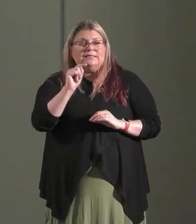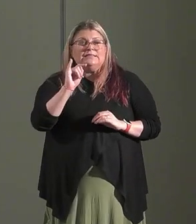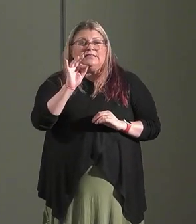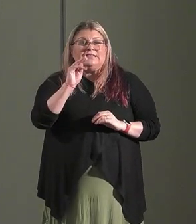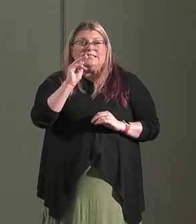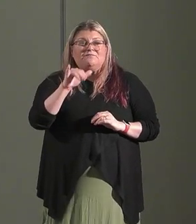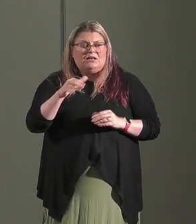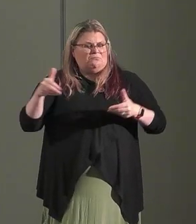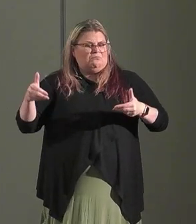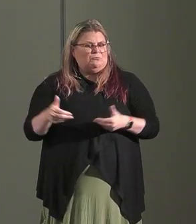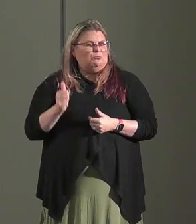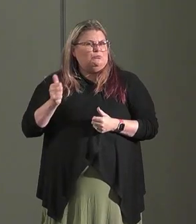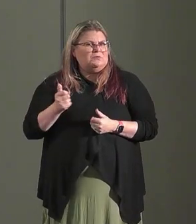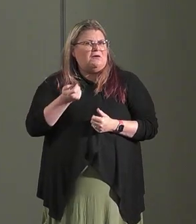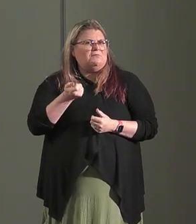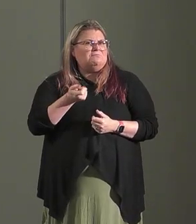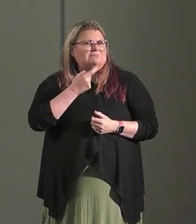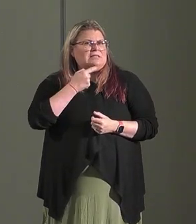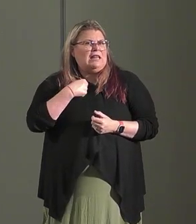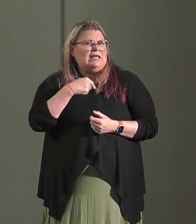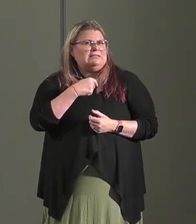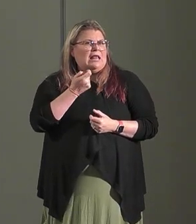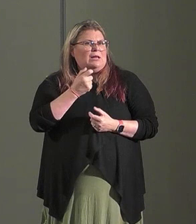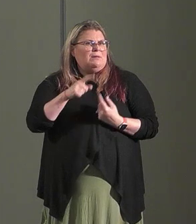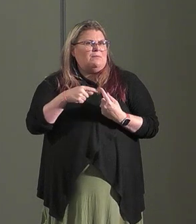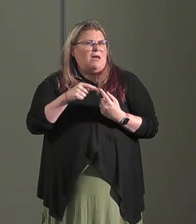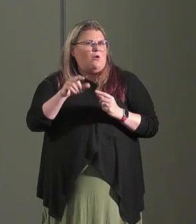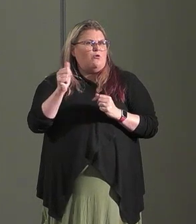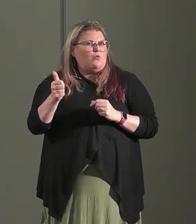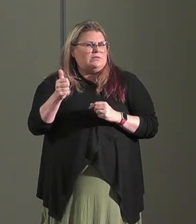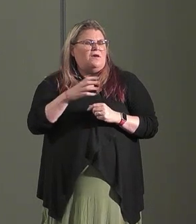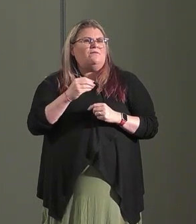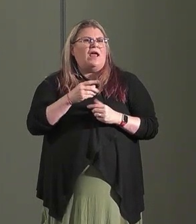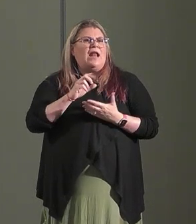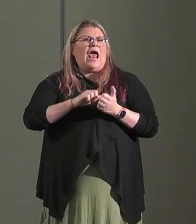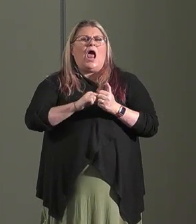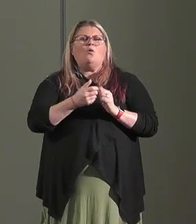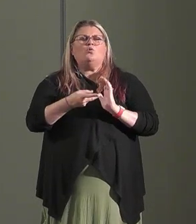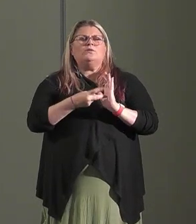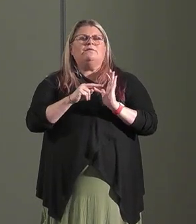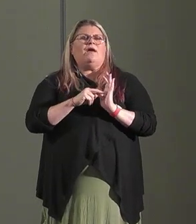yourself and tell us about yourself and provide what you define accessibility as. >> TIFFANY: Thank you.